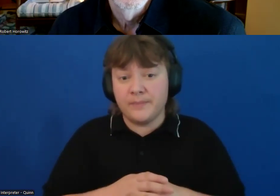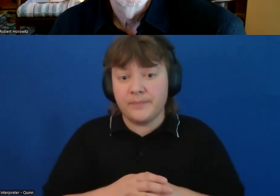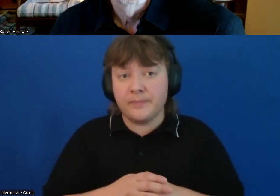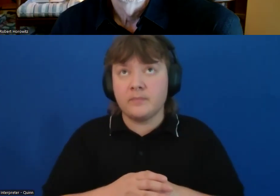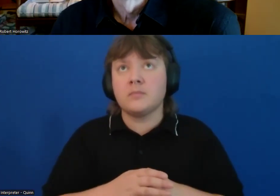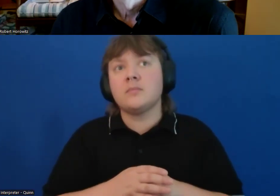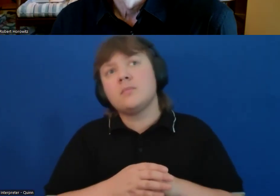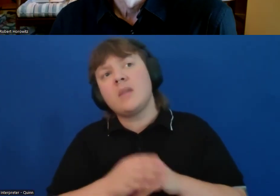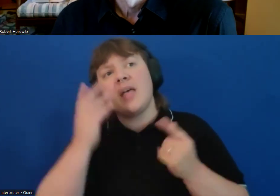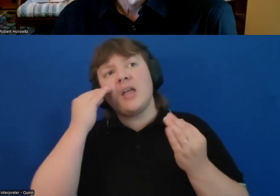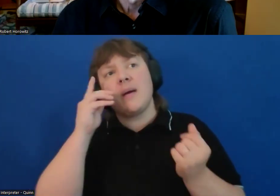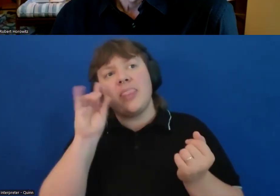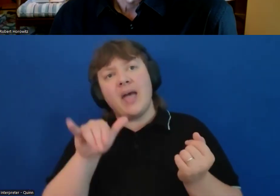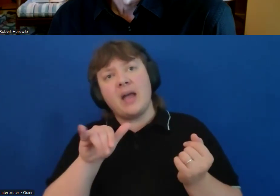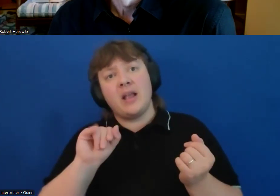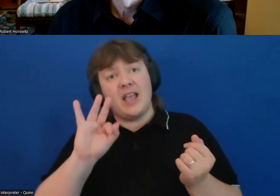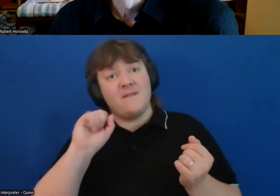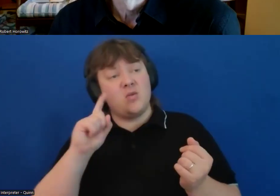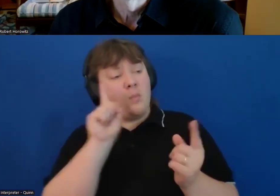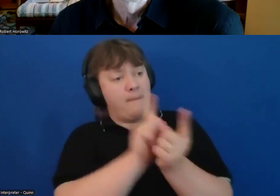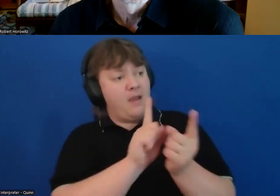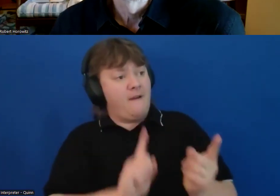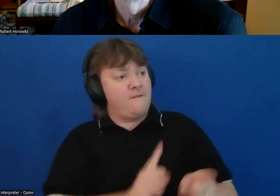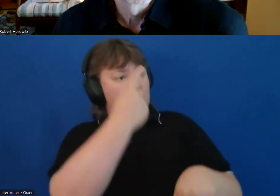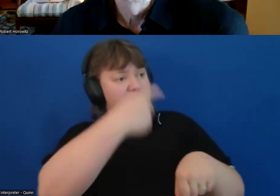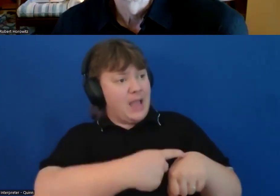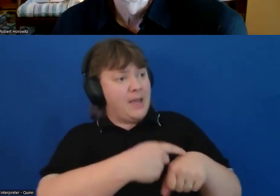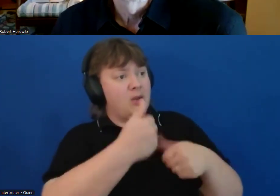is someone who's meeting a person for the first time trying to assimilate all the information in